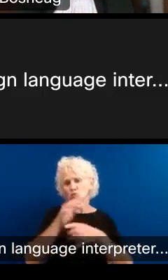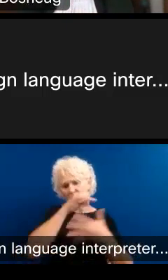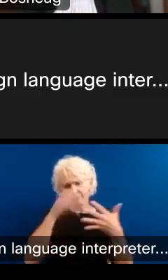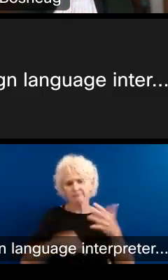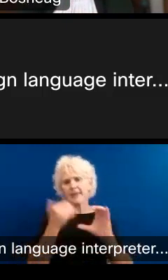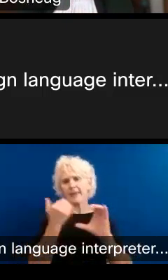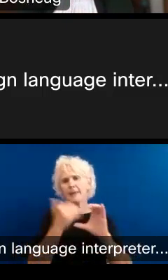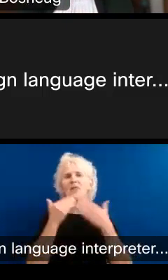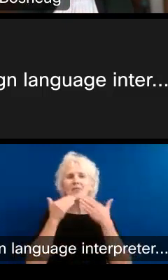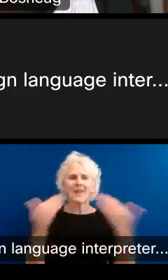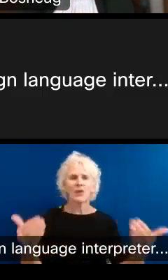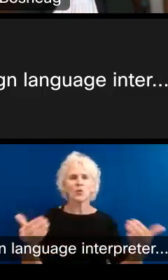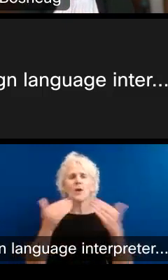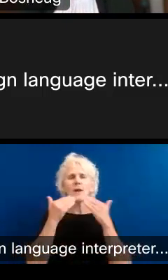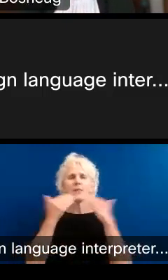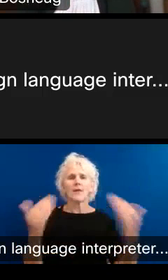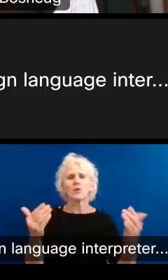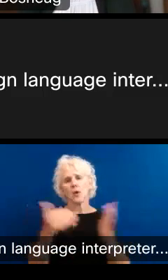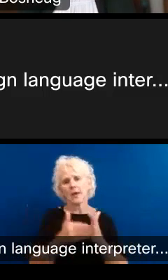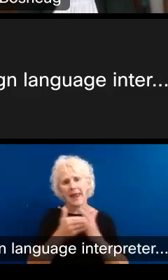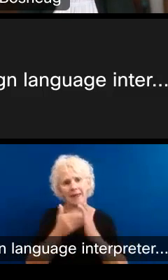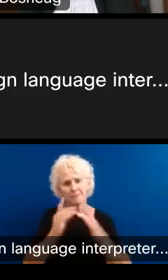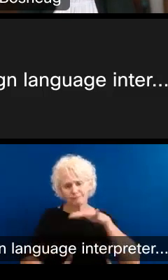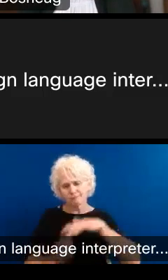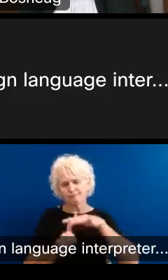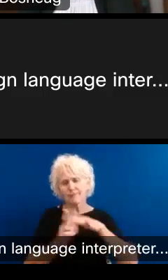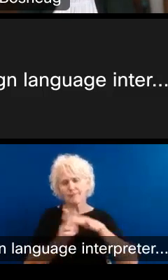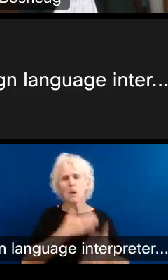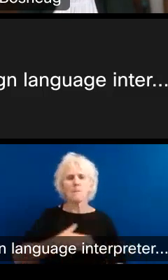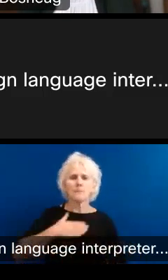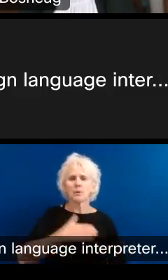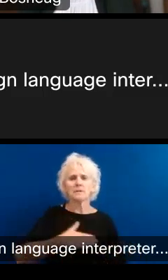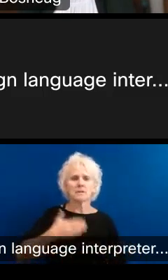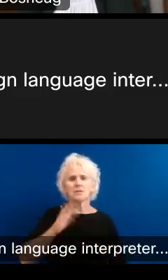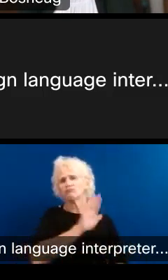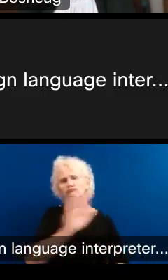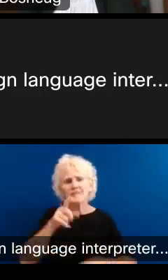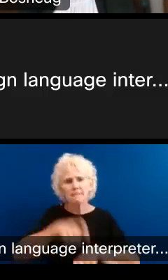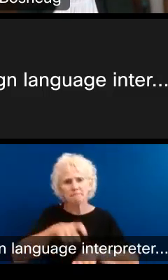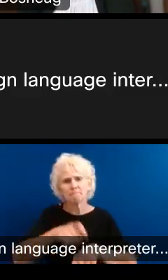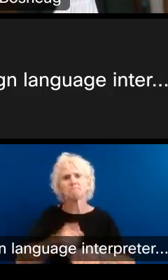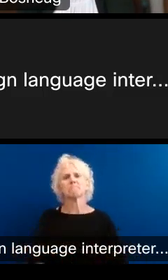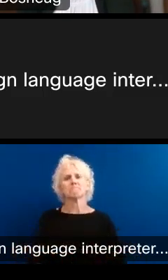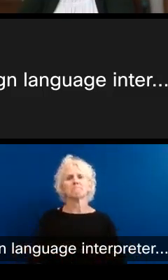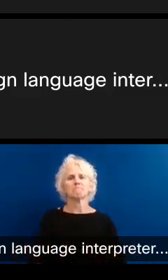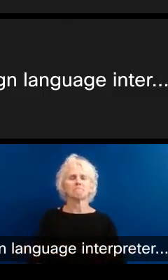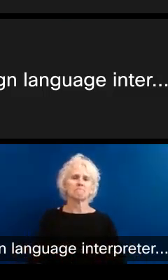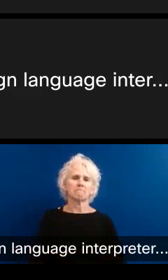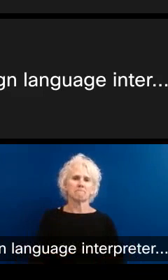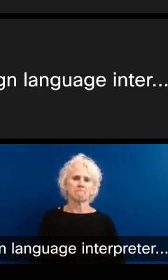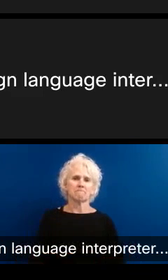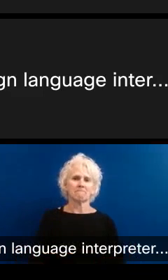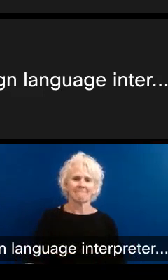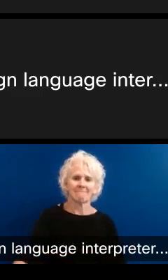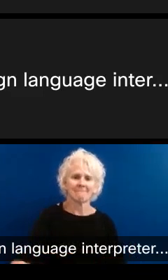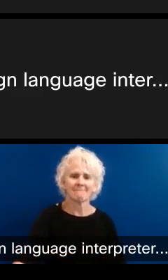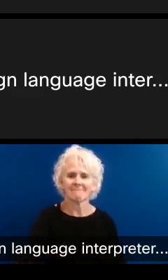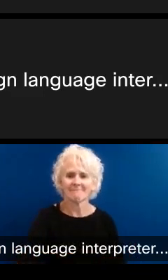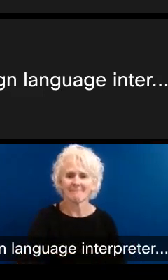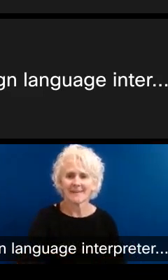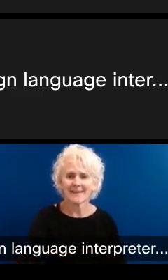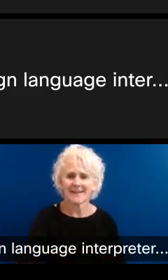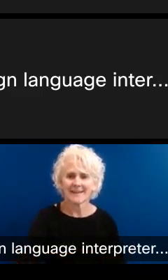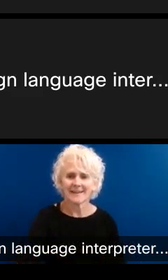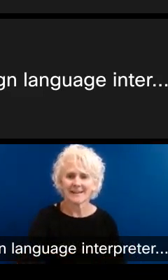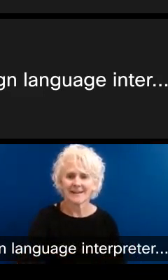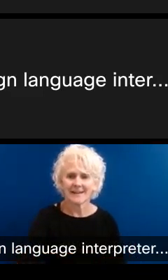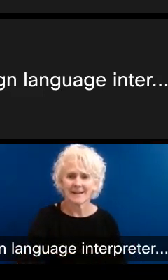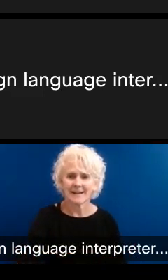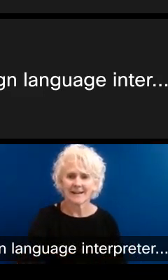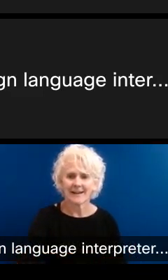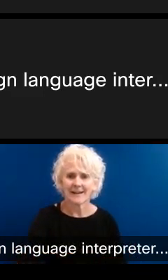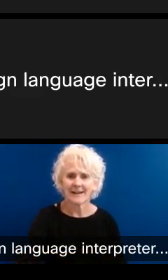much. Thank you so much again for attending and we appreciate everyone's time.